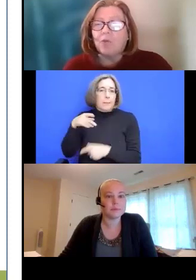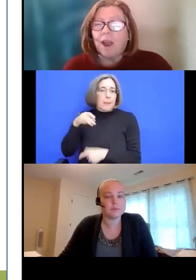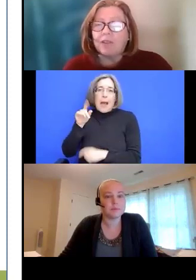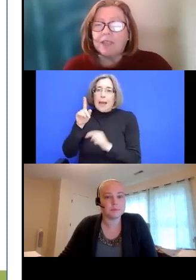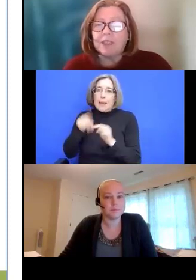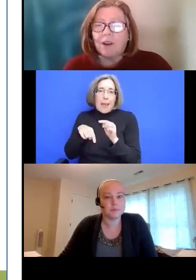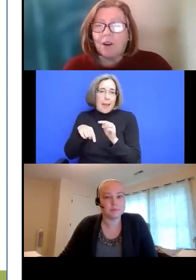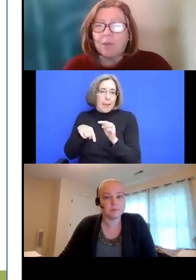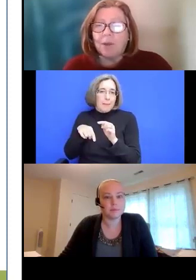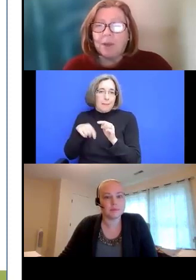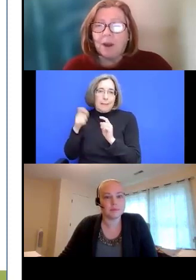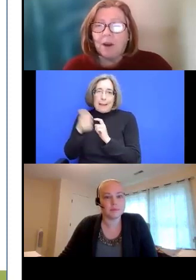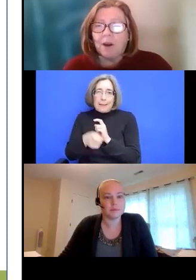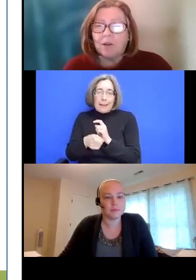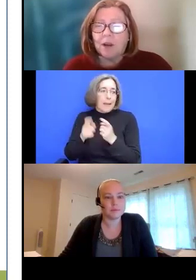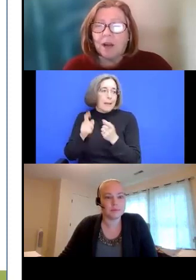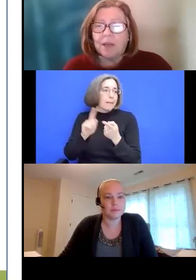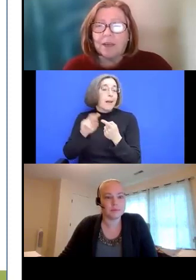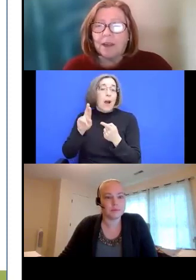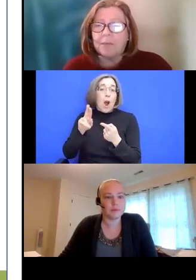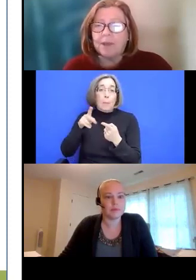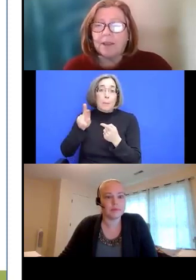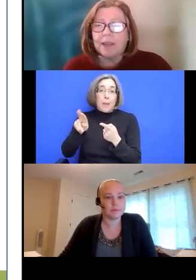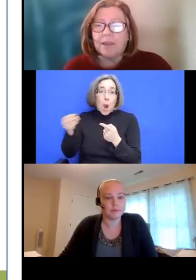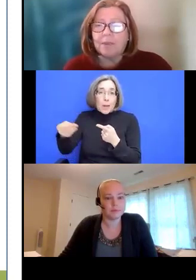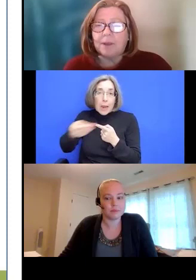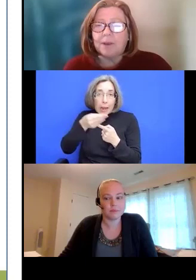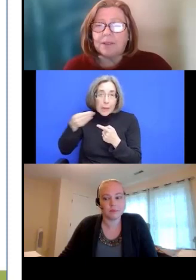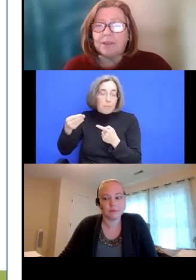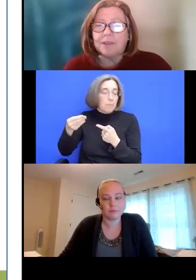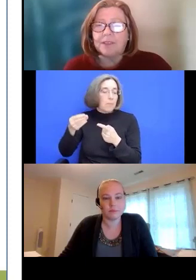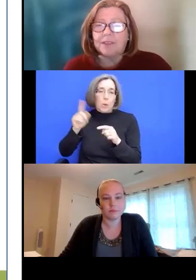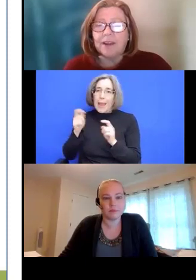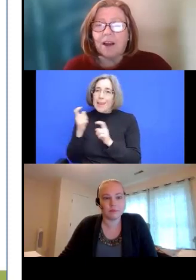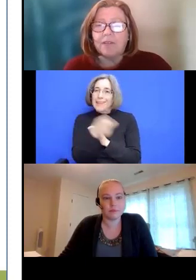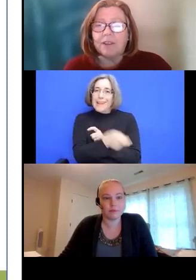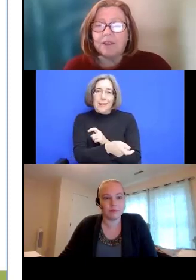routing the RPPR cannot be delegated because there's a sign off in there